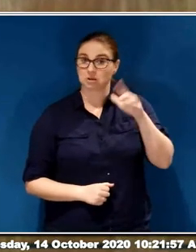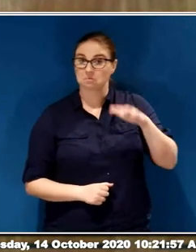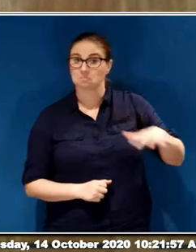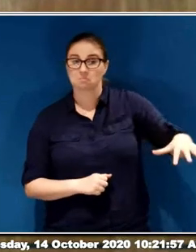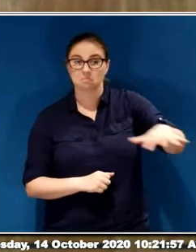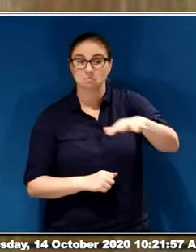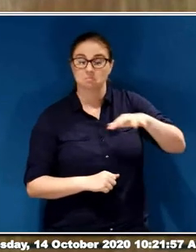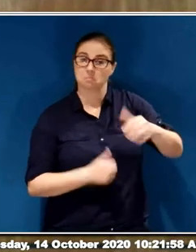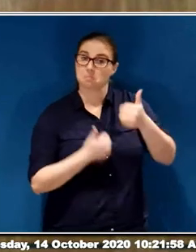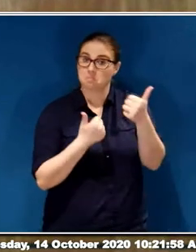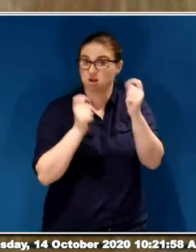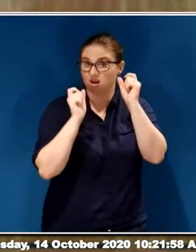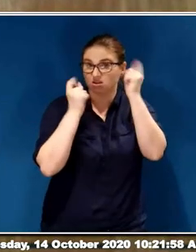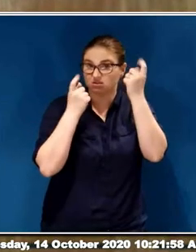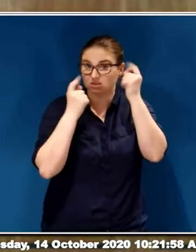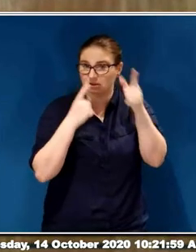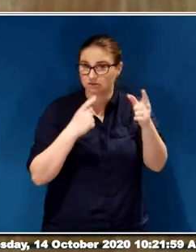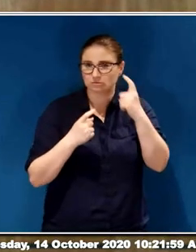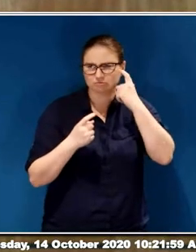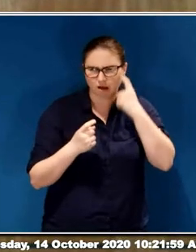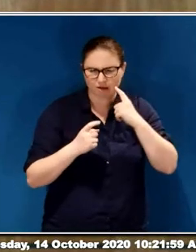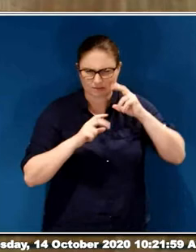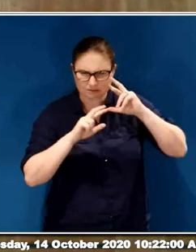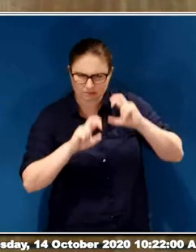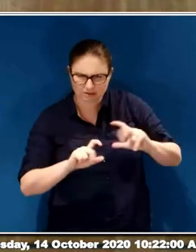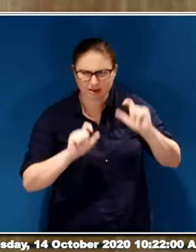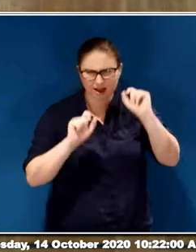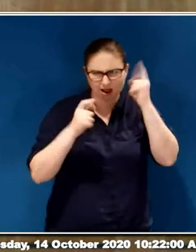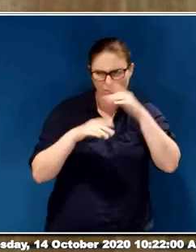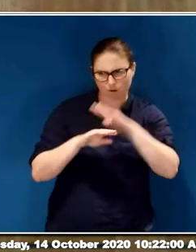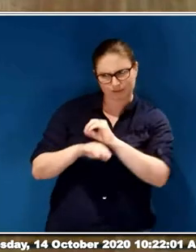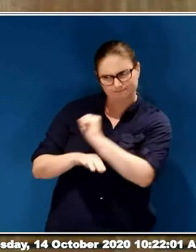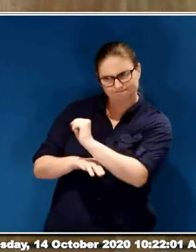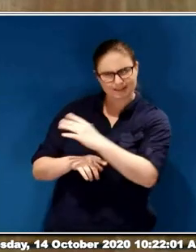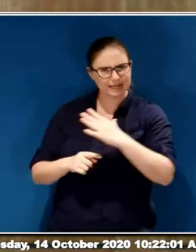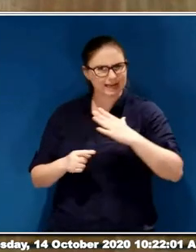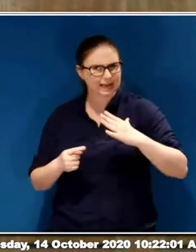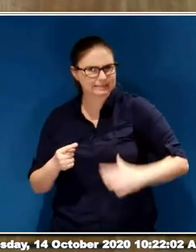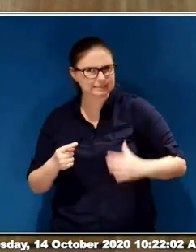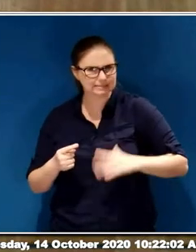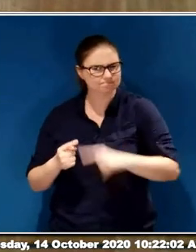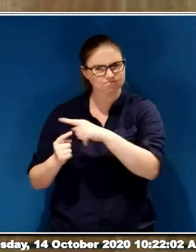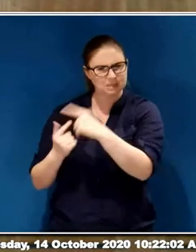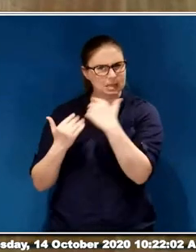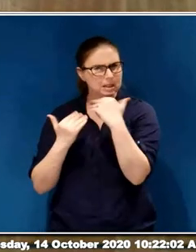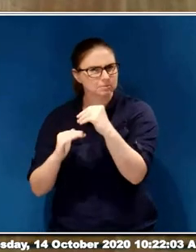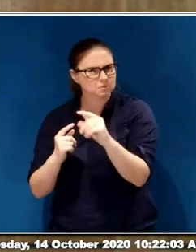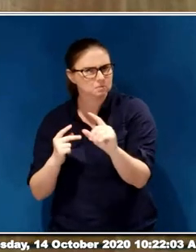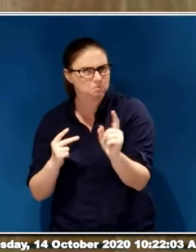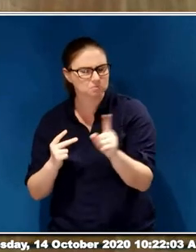They tried to understand what his limitations were and they tried to understand and work with his strengths.